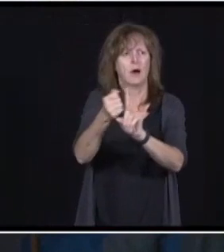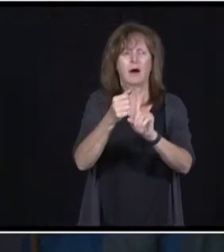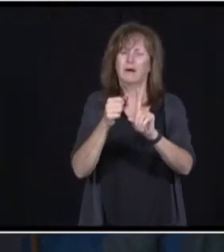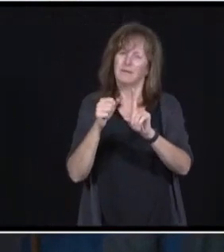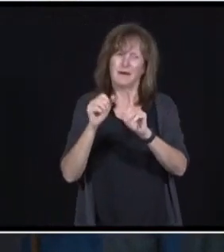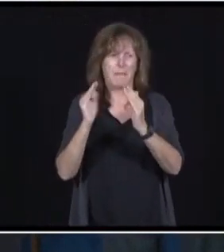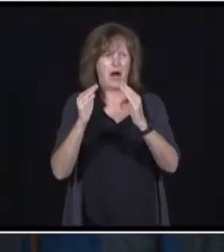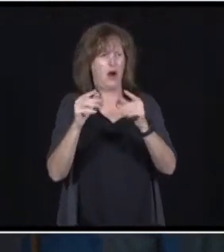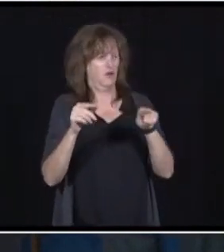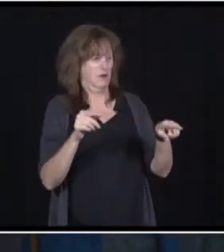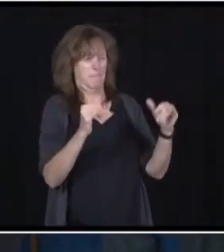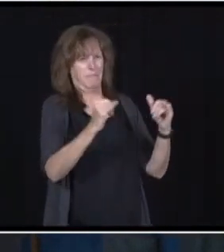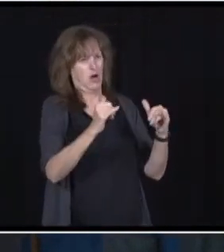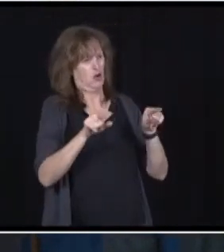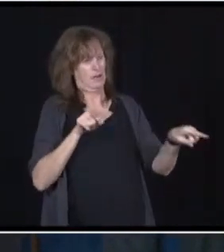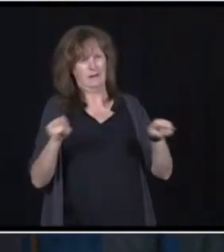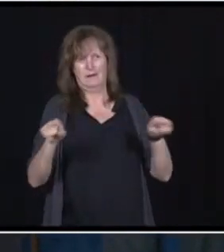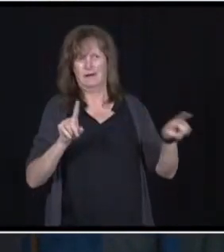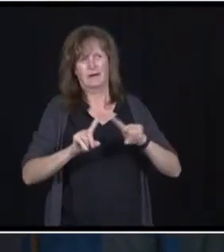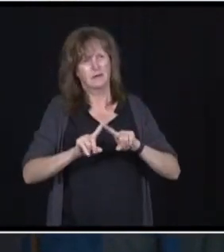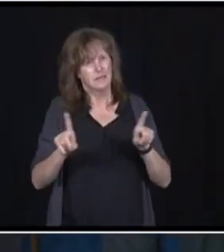They are socially distancing.